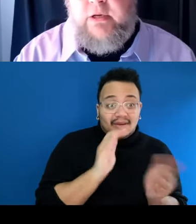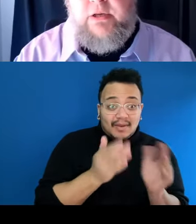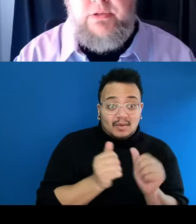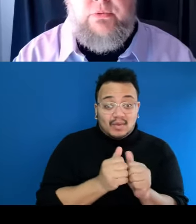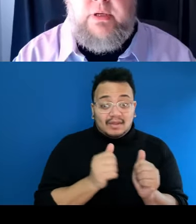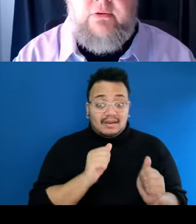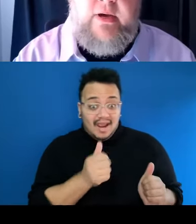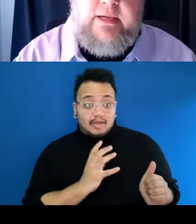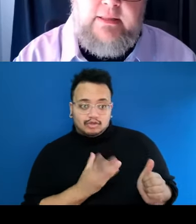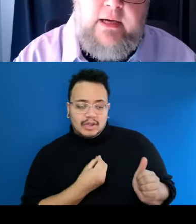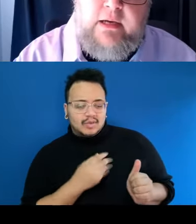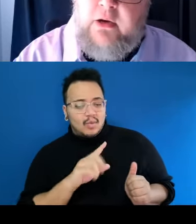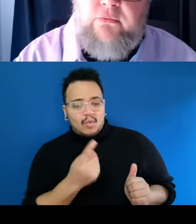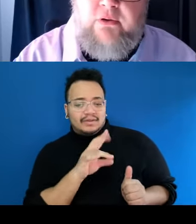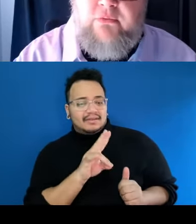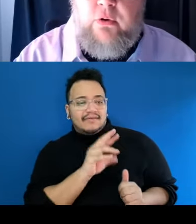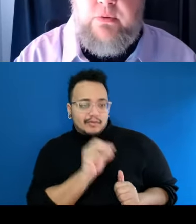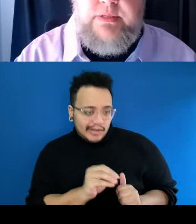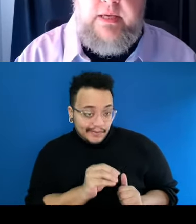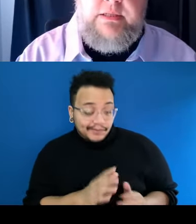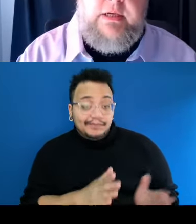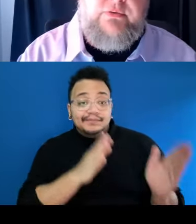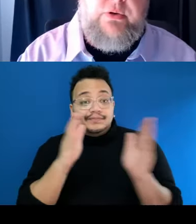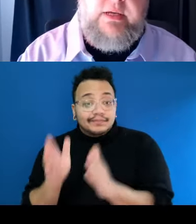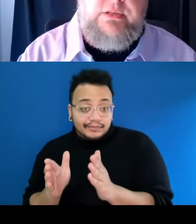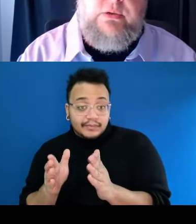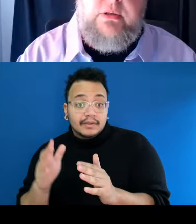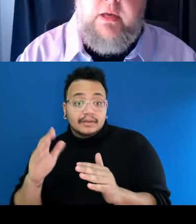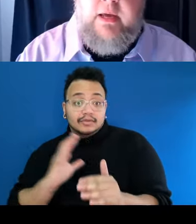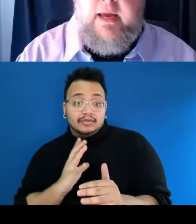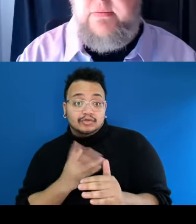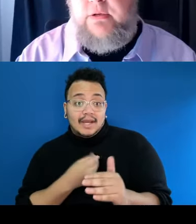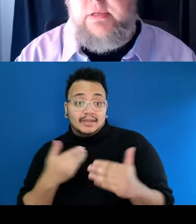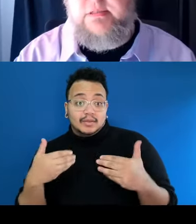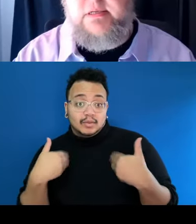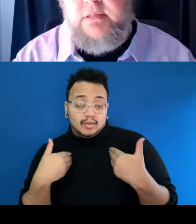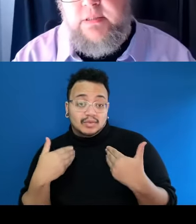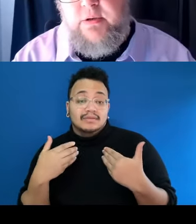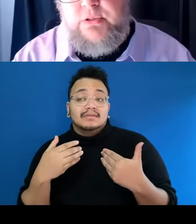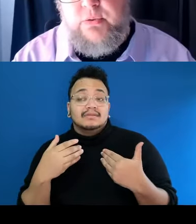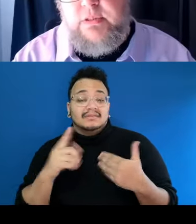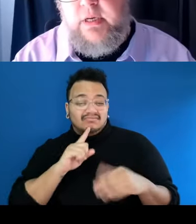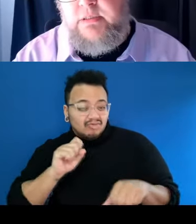We can also look at the fact that 44% of trans youth have seriously considered suicide.